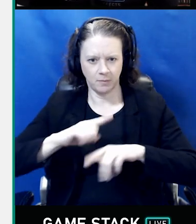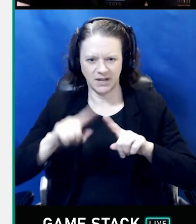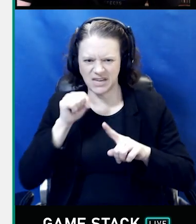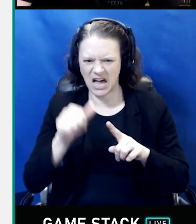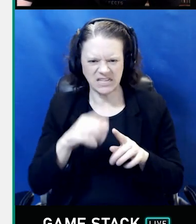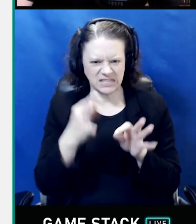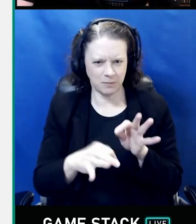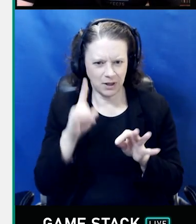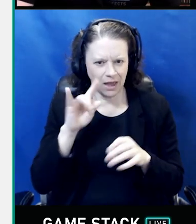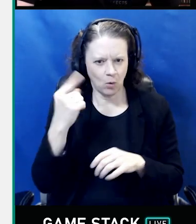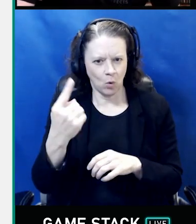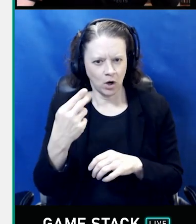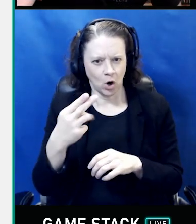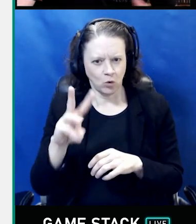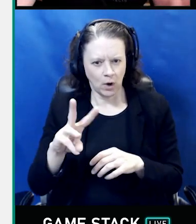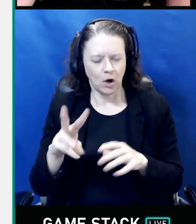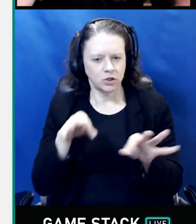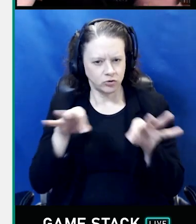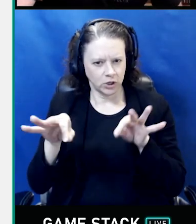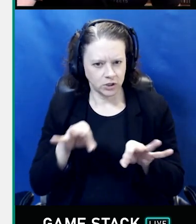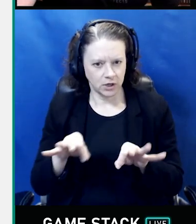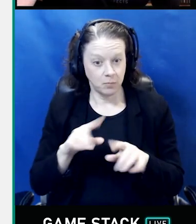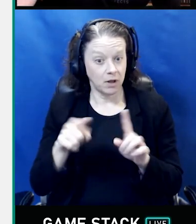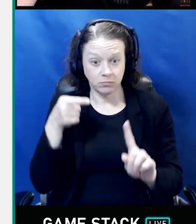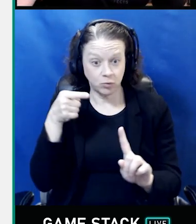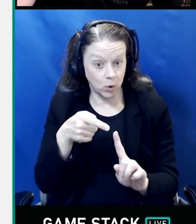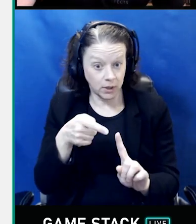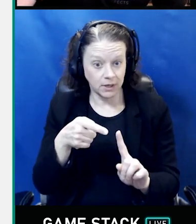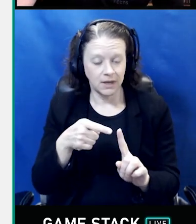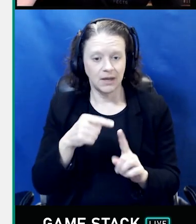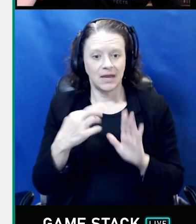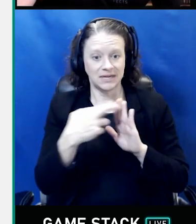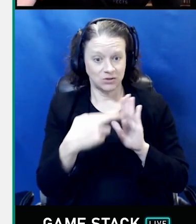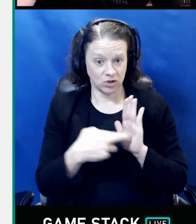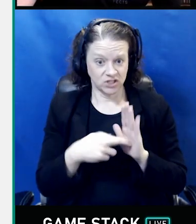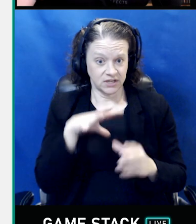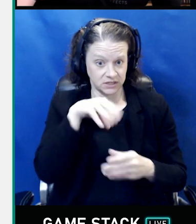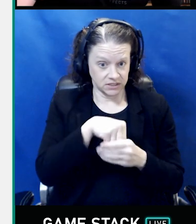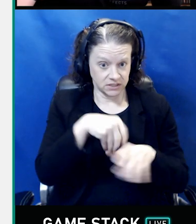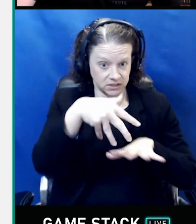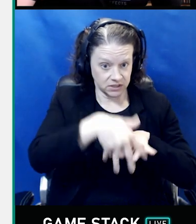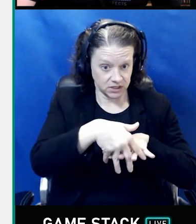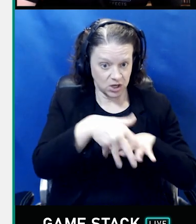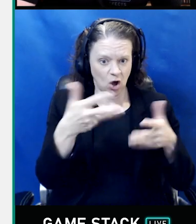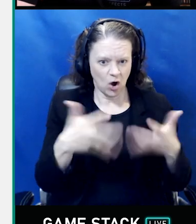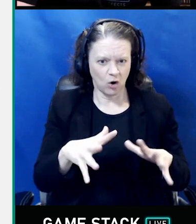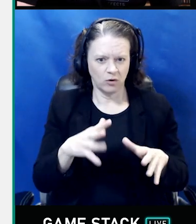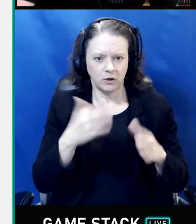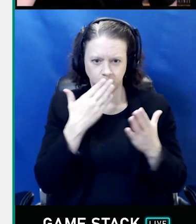But the take home is, that intrinsics are always better to use, even if you're able to implement it yourself.